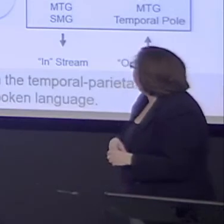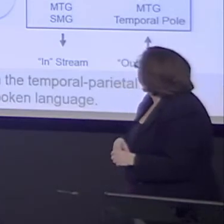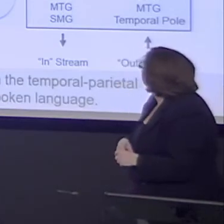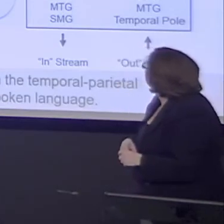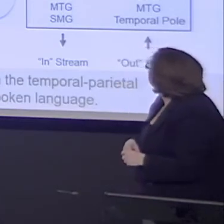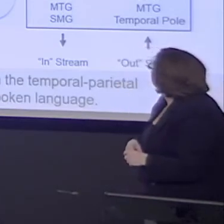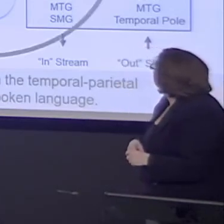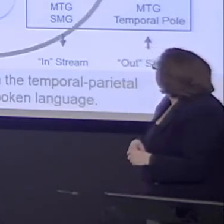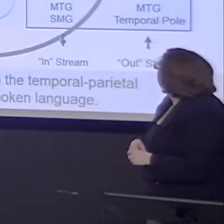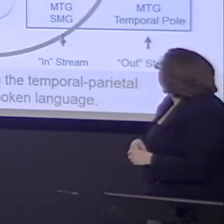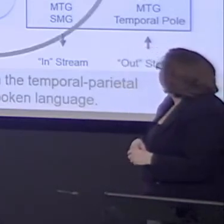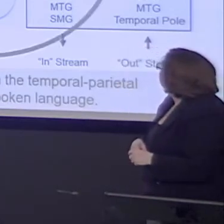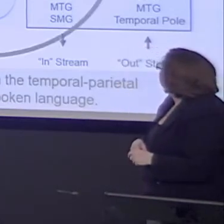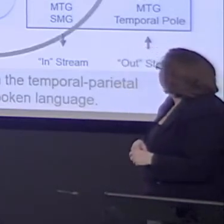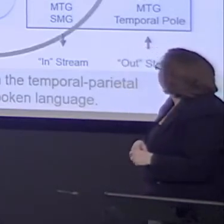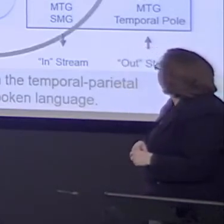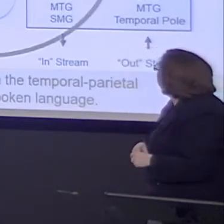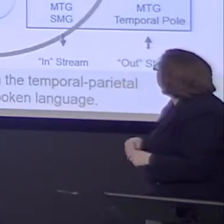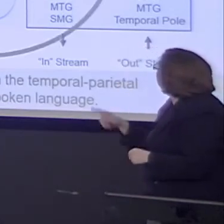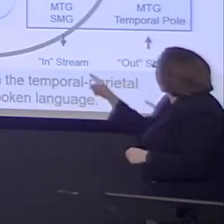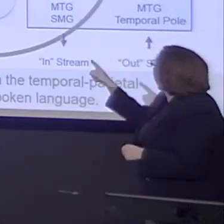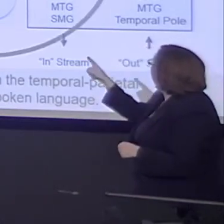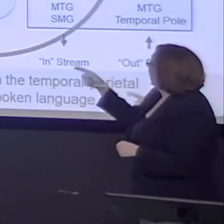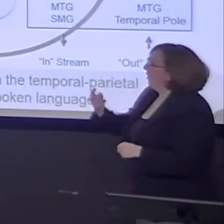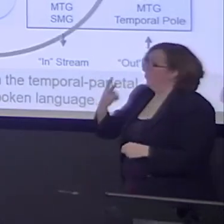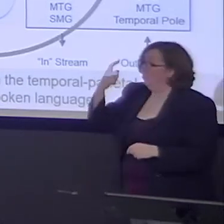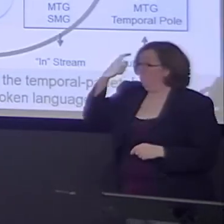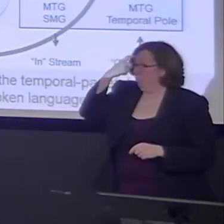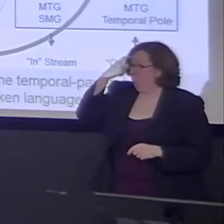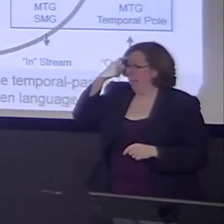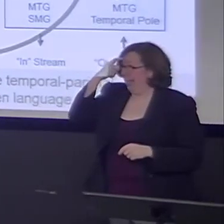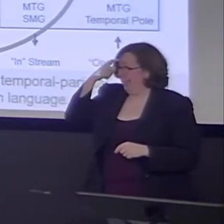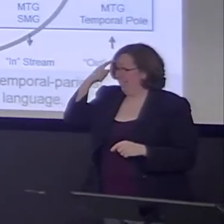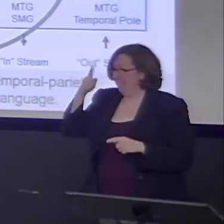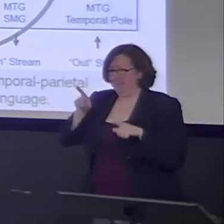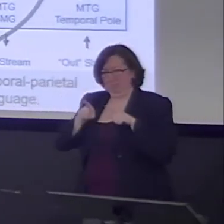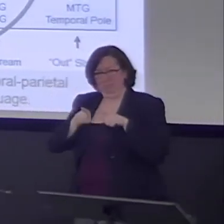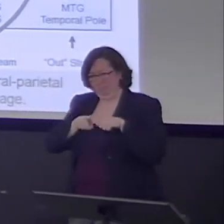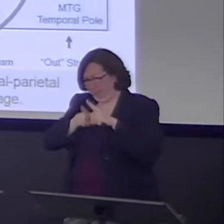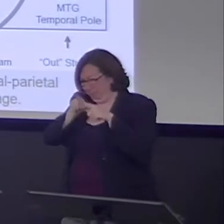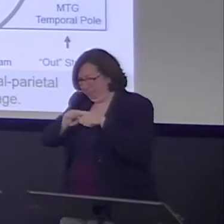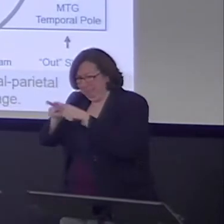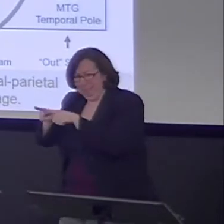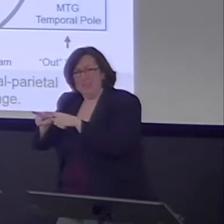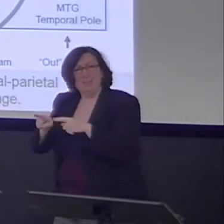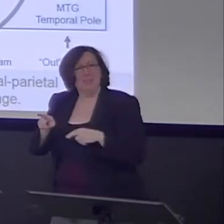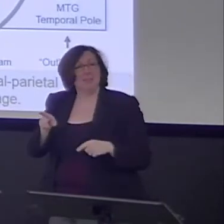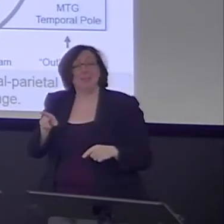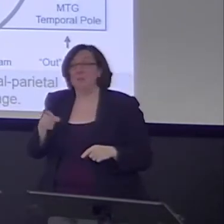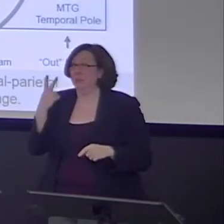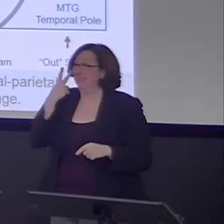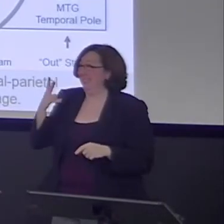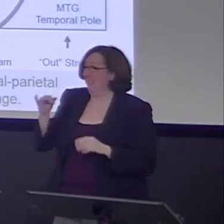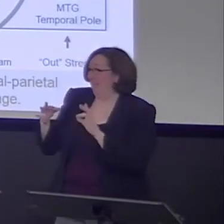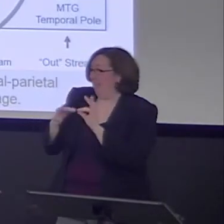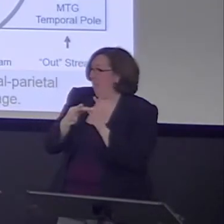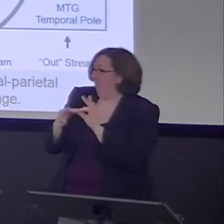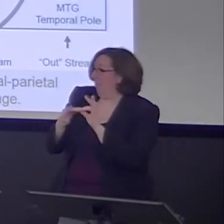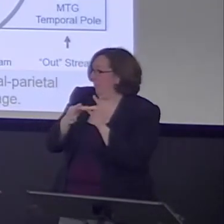The cross-brain synchrony, here, again, occurs was observed in the back of the brain,